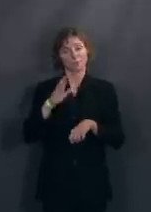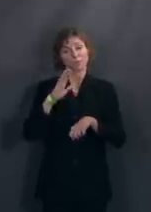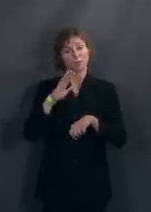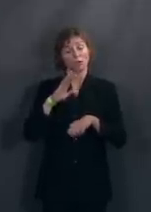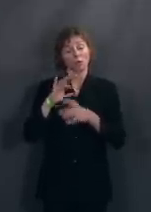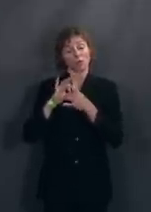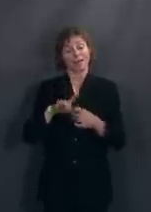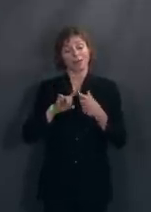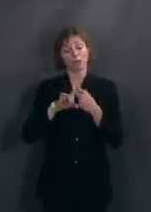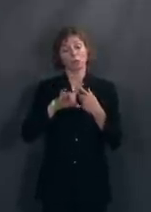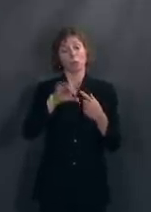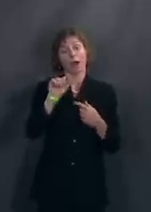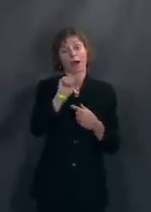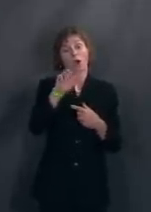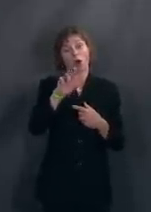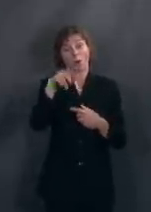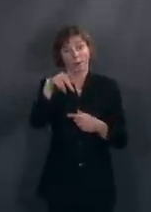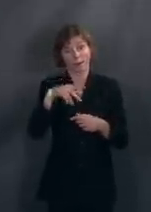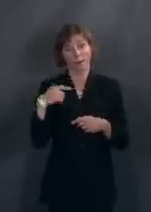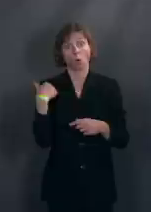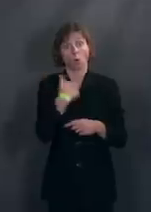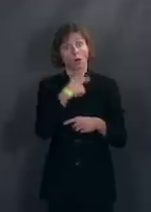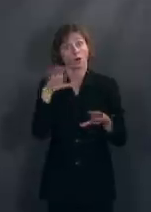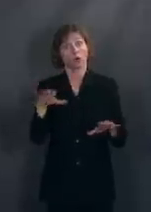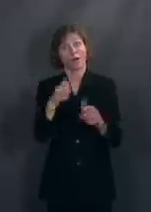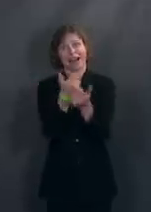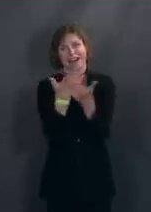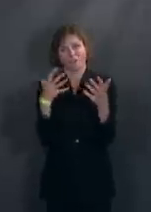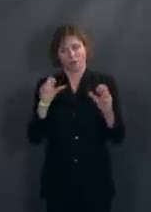we're doing all we possibly can with the resources we have,